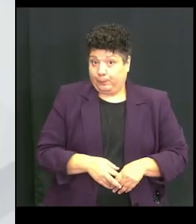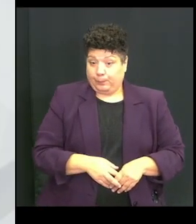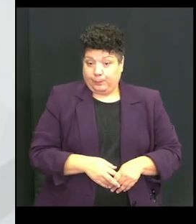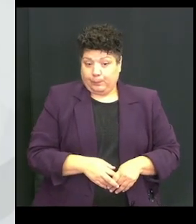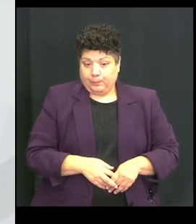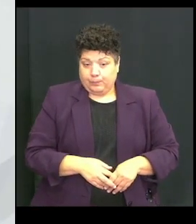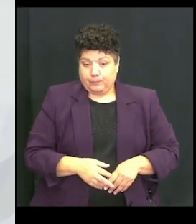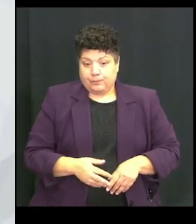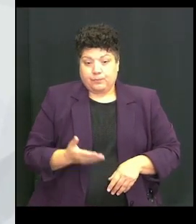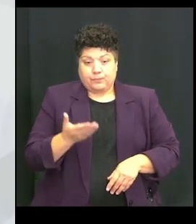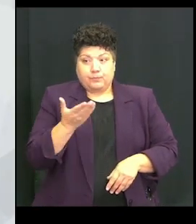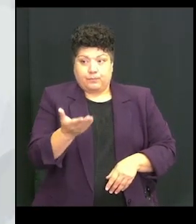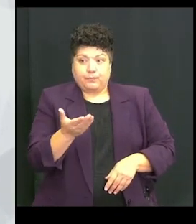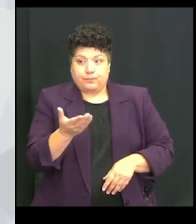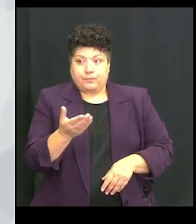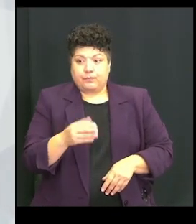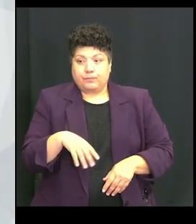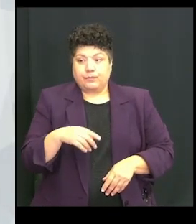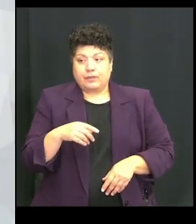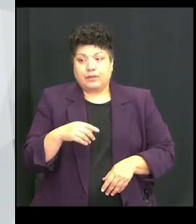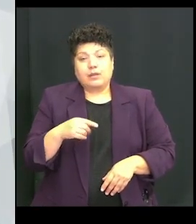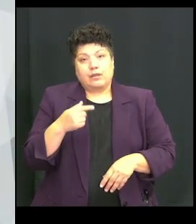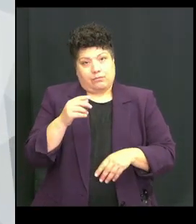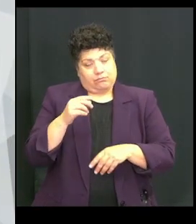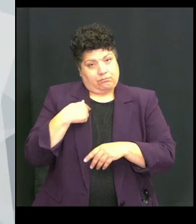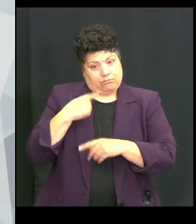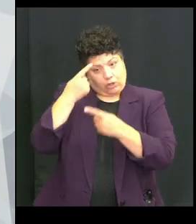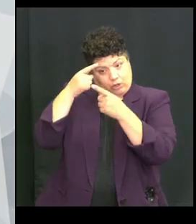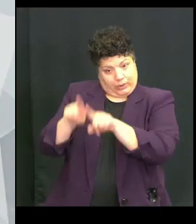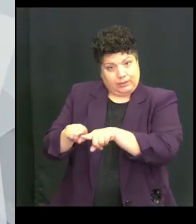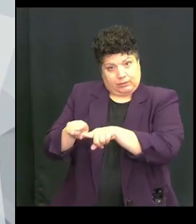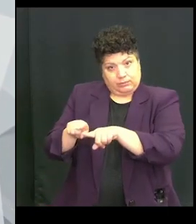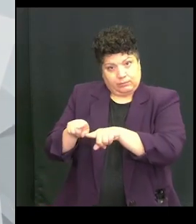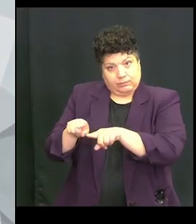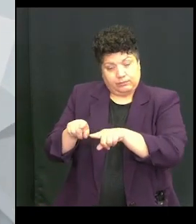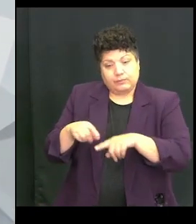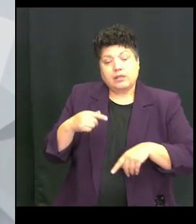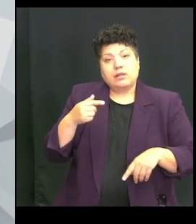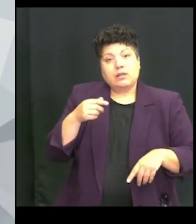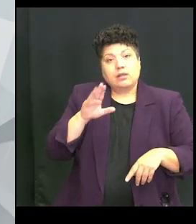Just to build on that point, Scott, I totally agree, and there's a lot of, even in the US context,